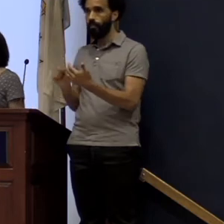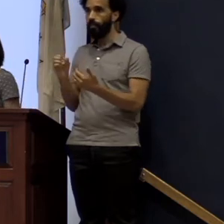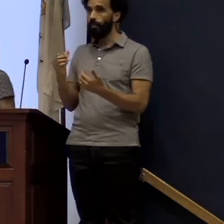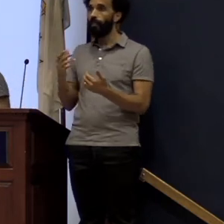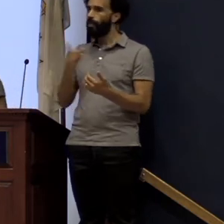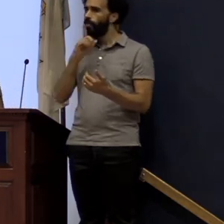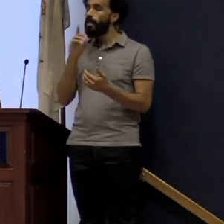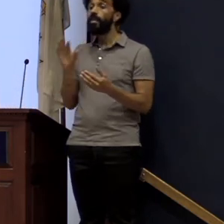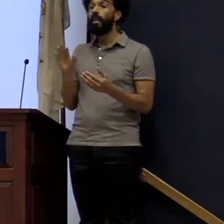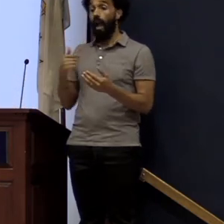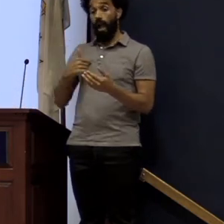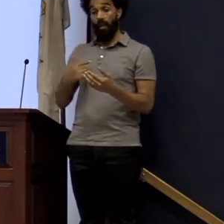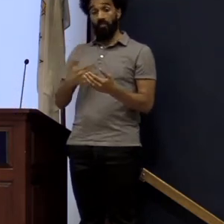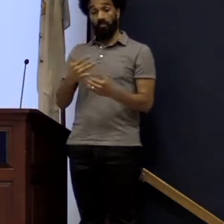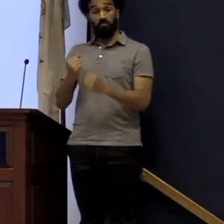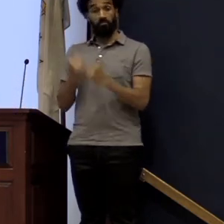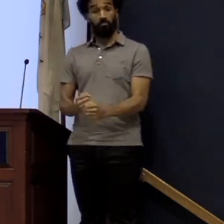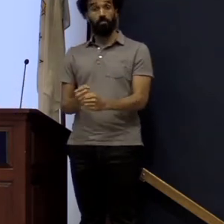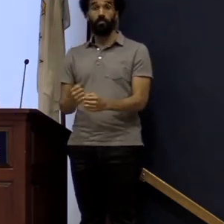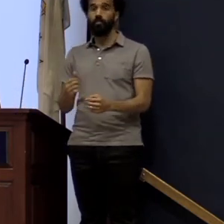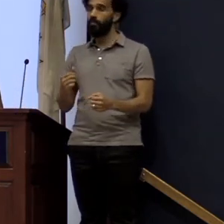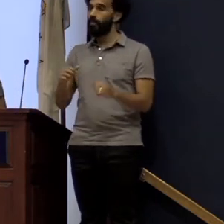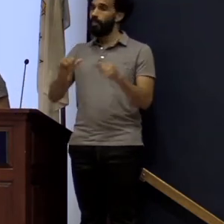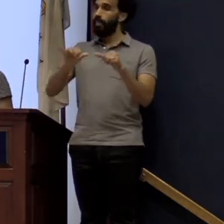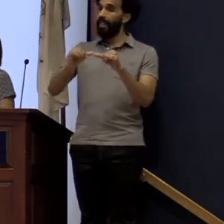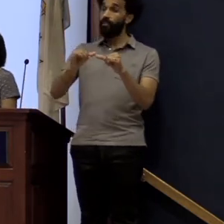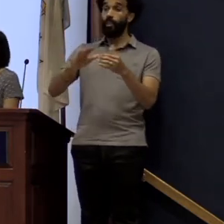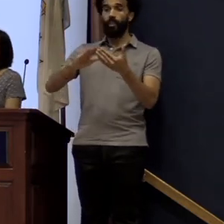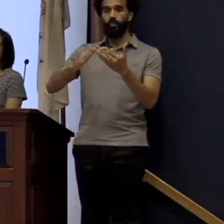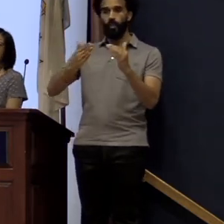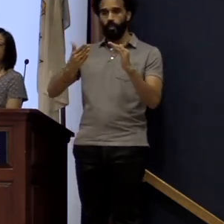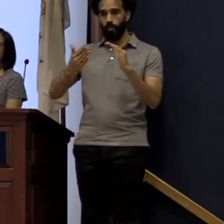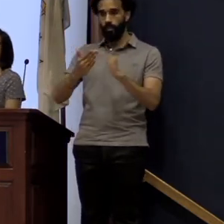The reason for why we engineer in community is something that is very empowering for